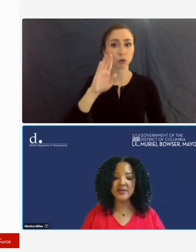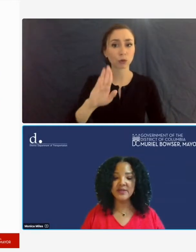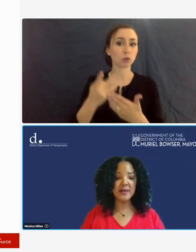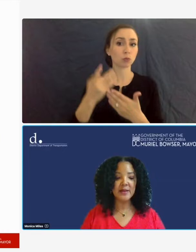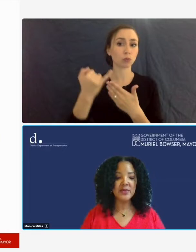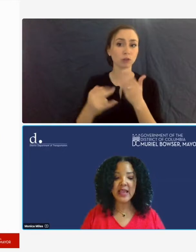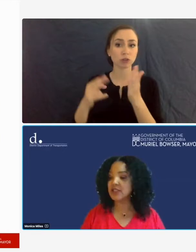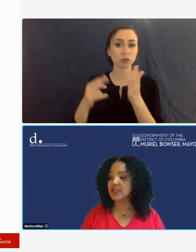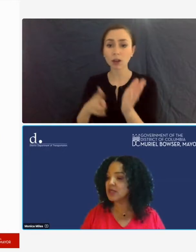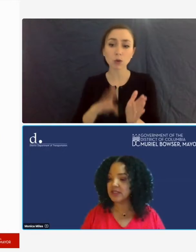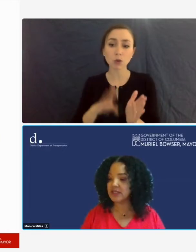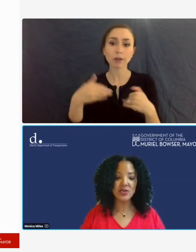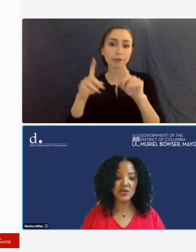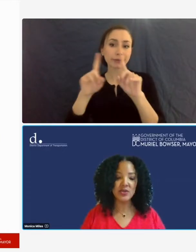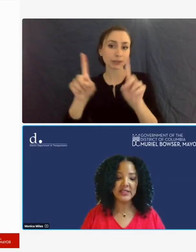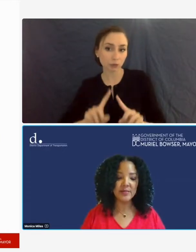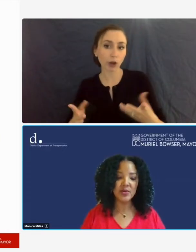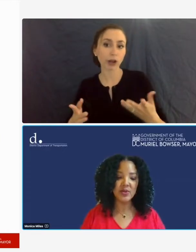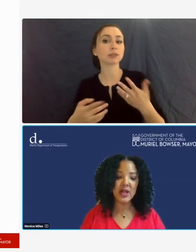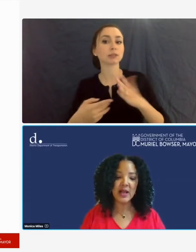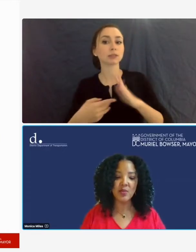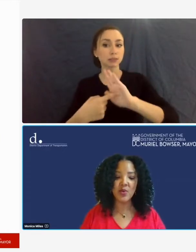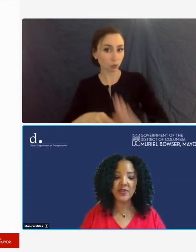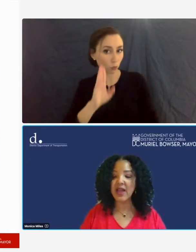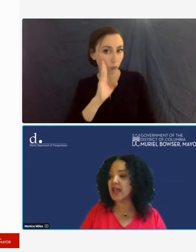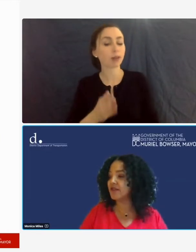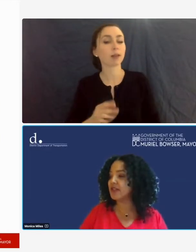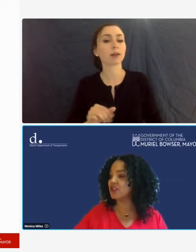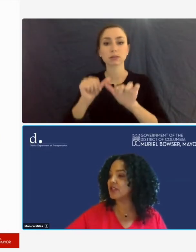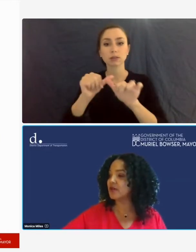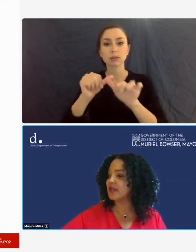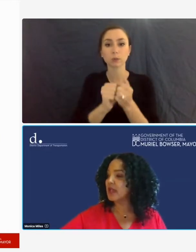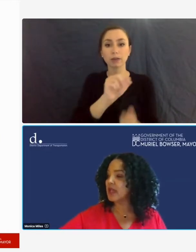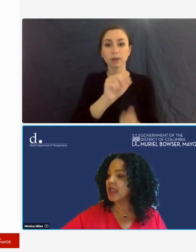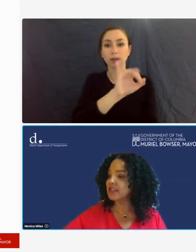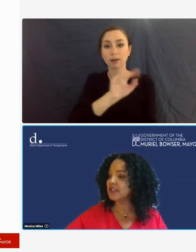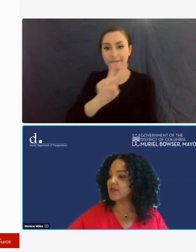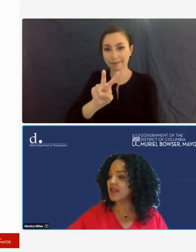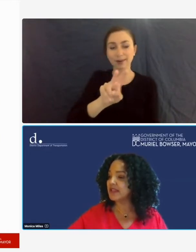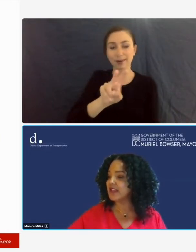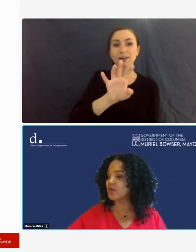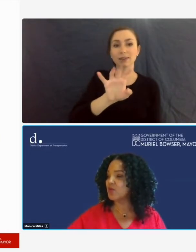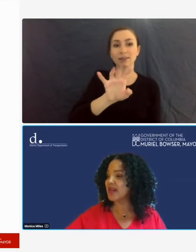and so we're going to continue this example with iv engineering and it's going to be example 1a